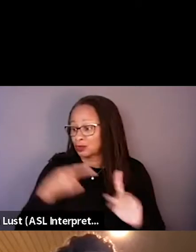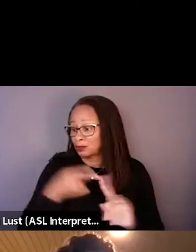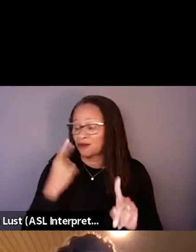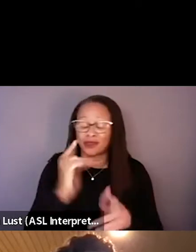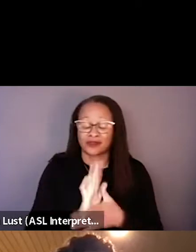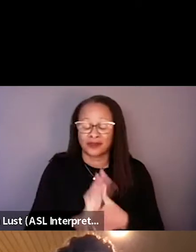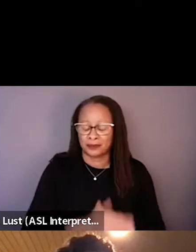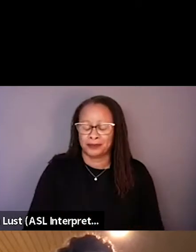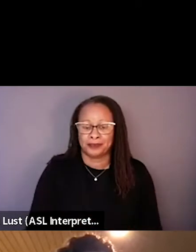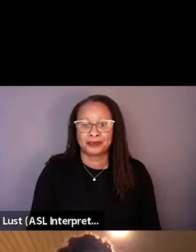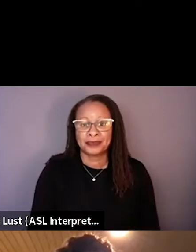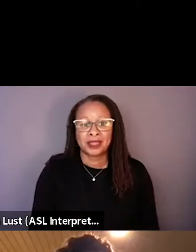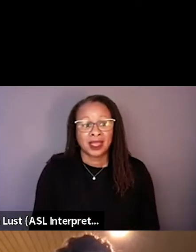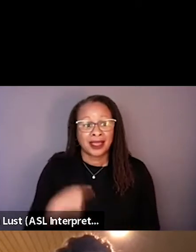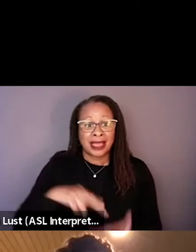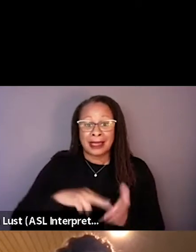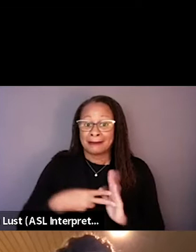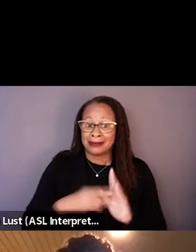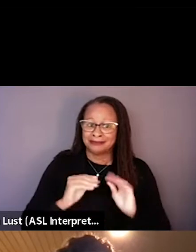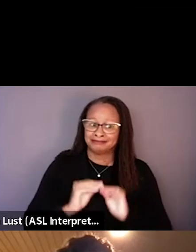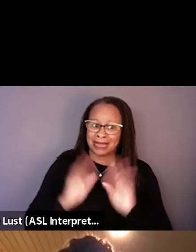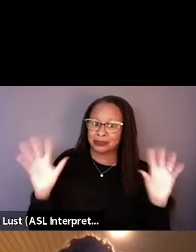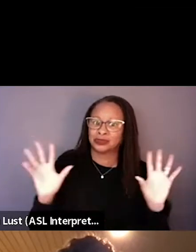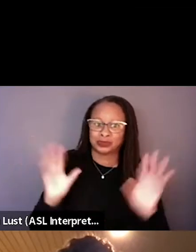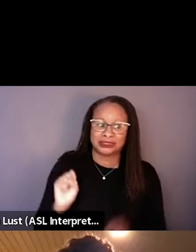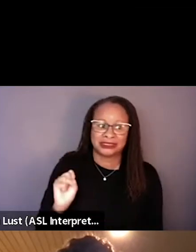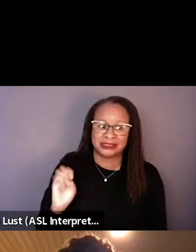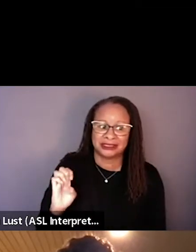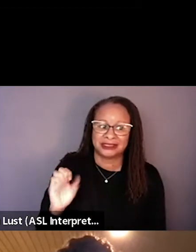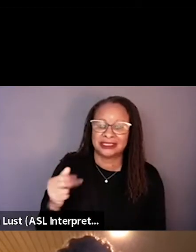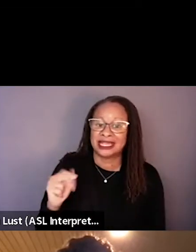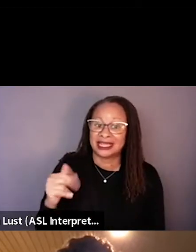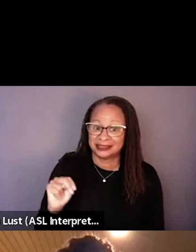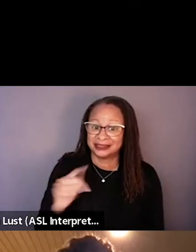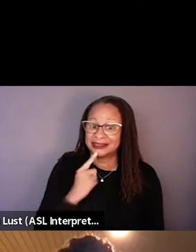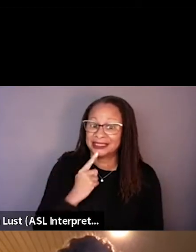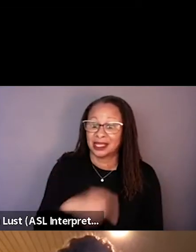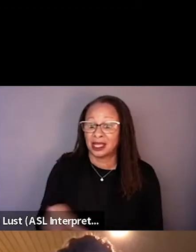I mean, absolutely you, you feel it throughout and Lilas when you responded, you were really taking the reins